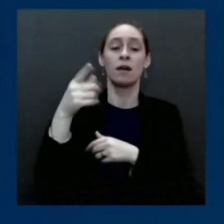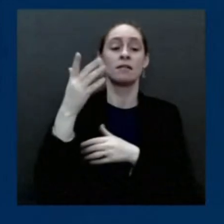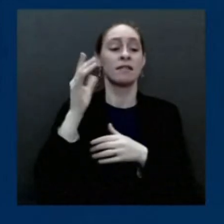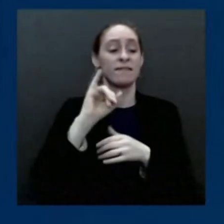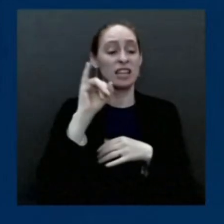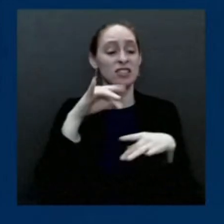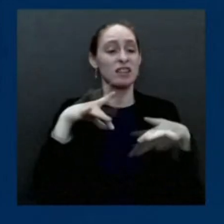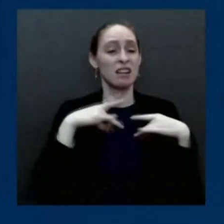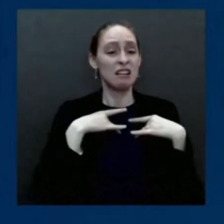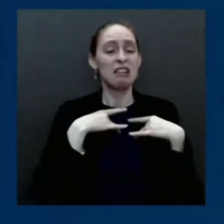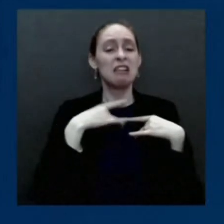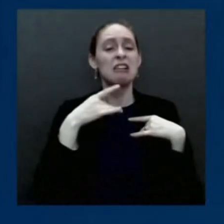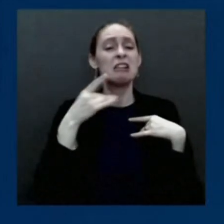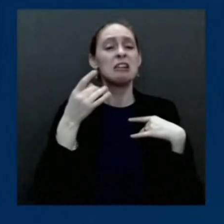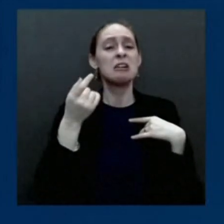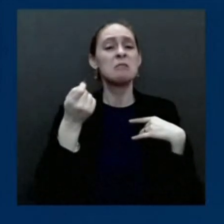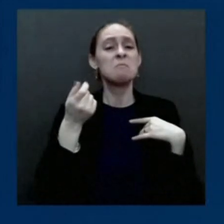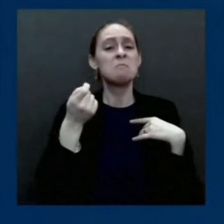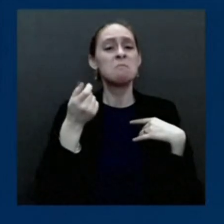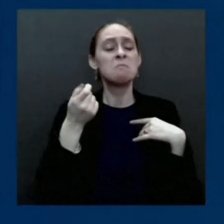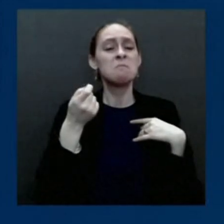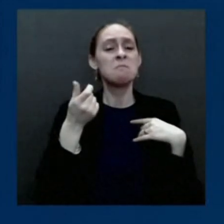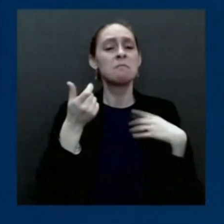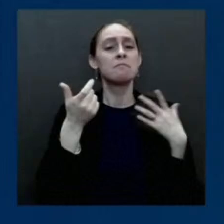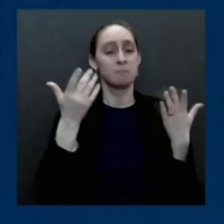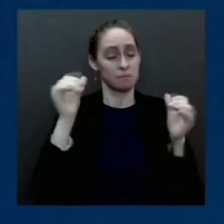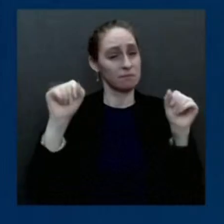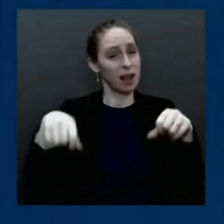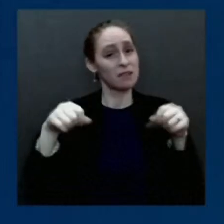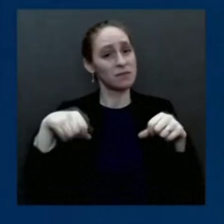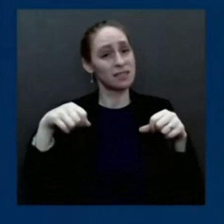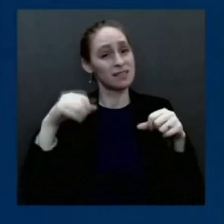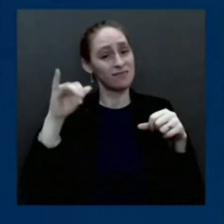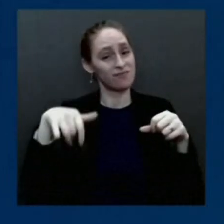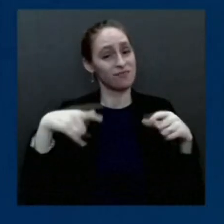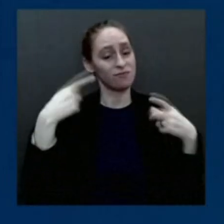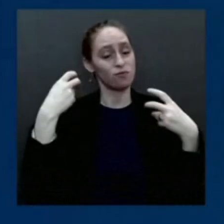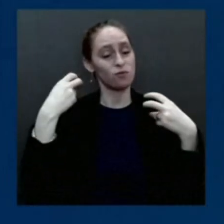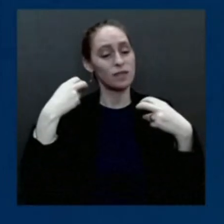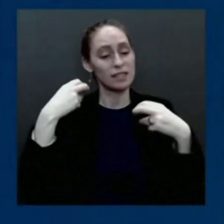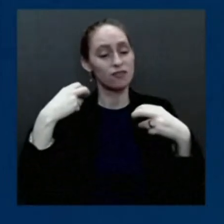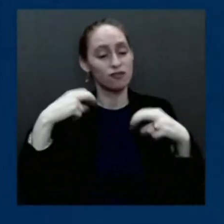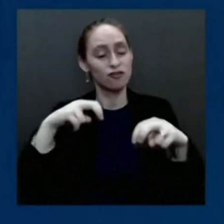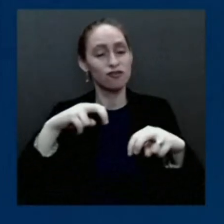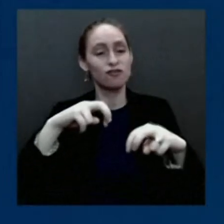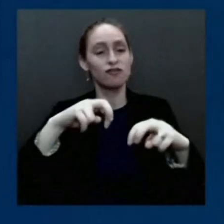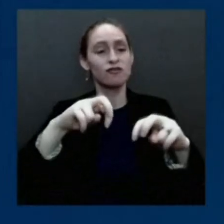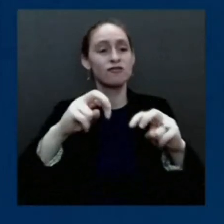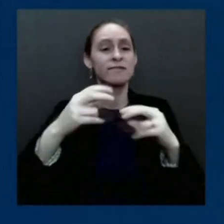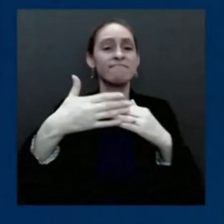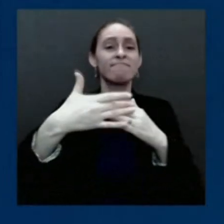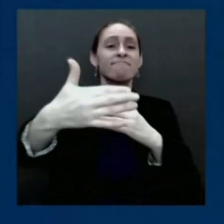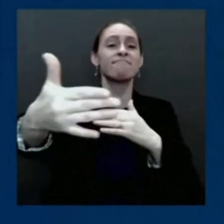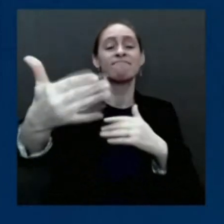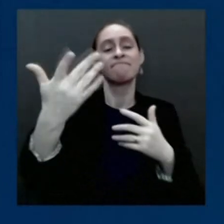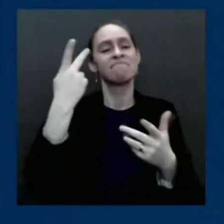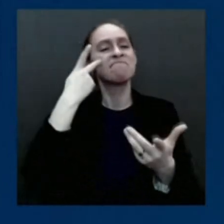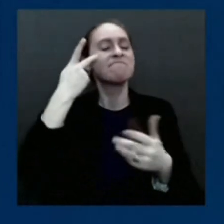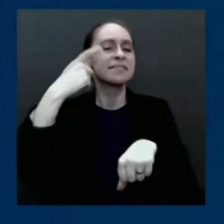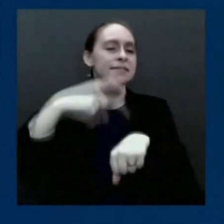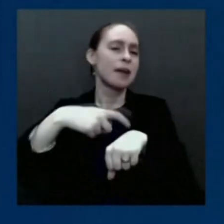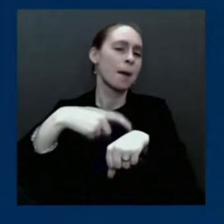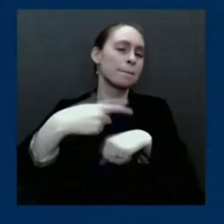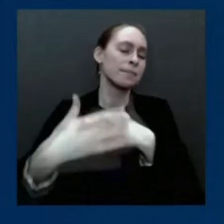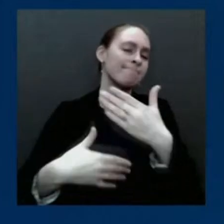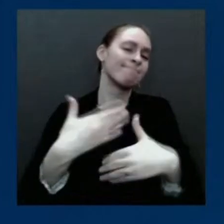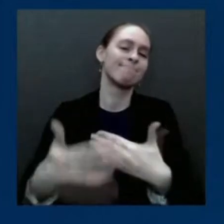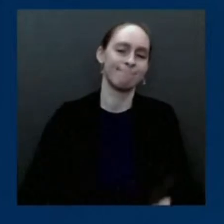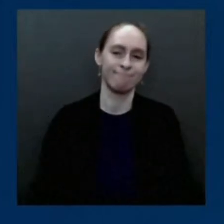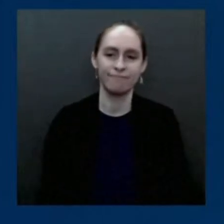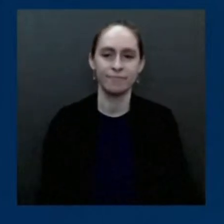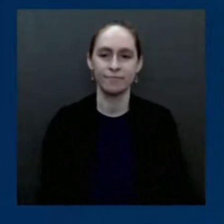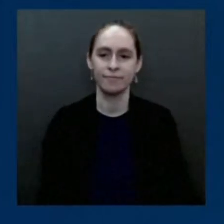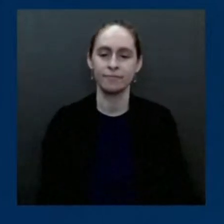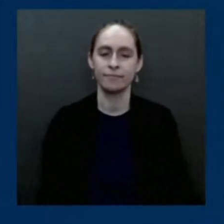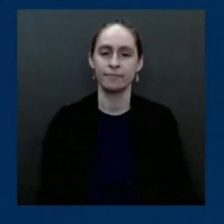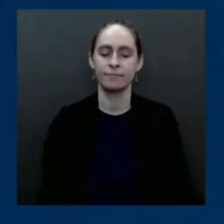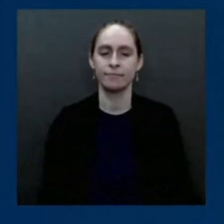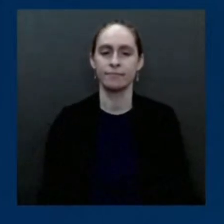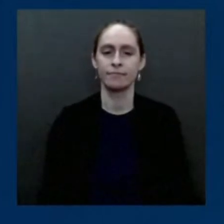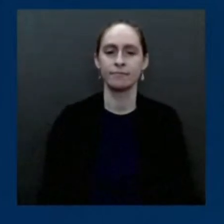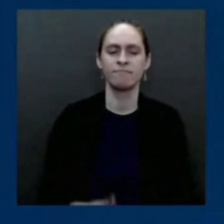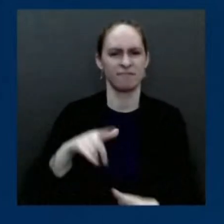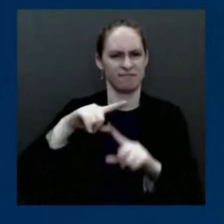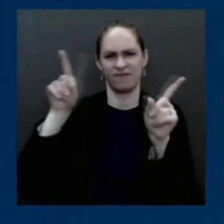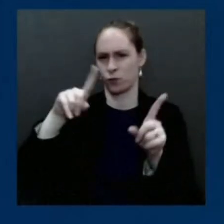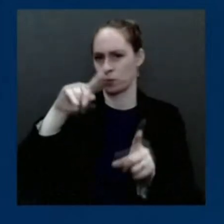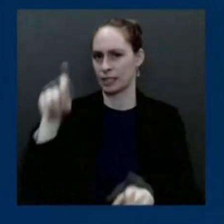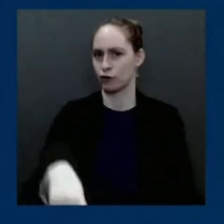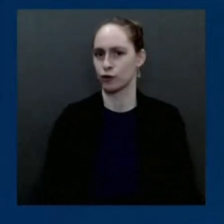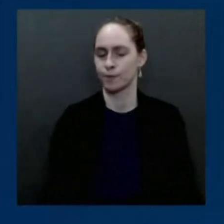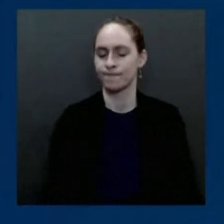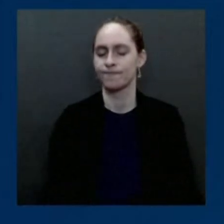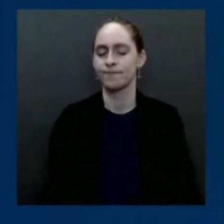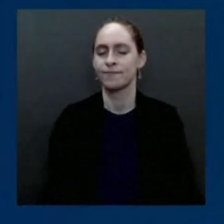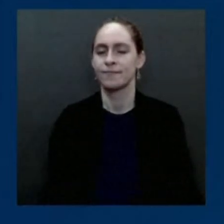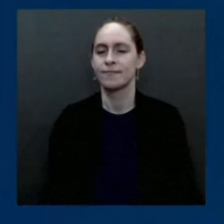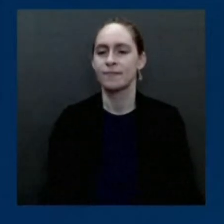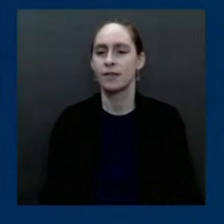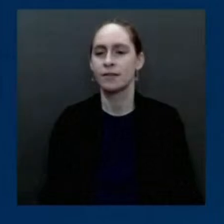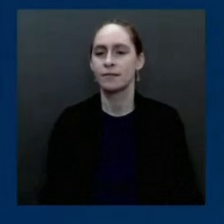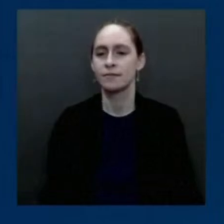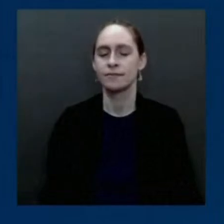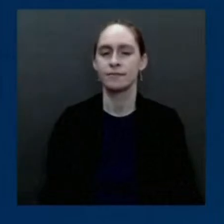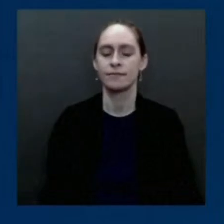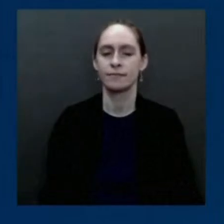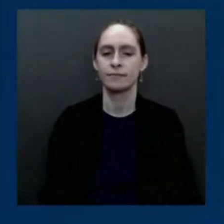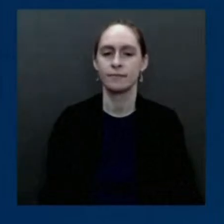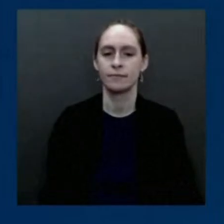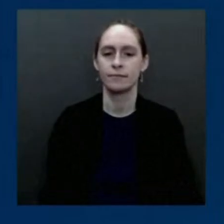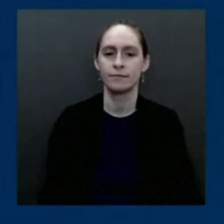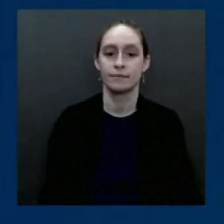SO WE VERY WELL MAY SEE A